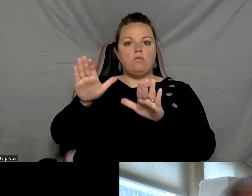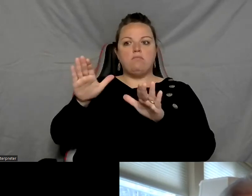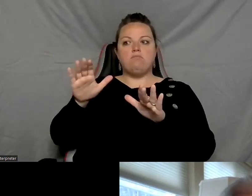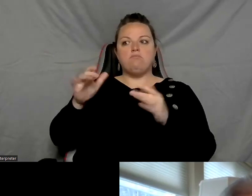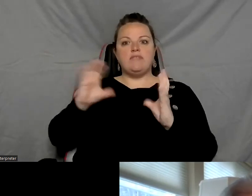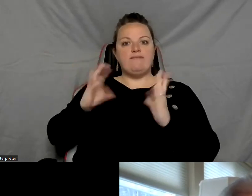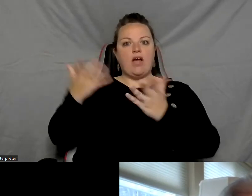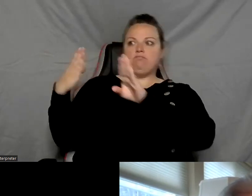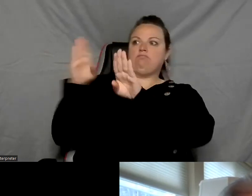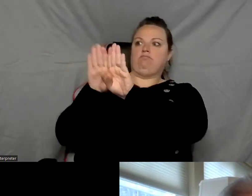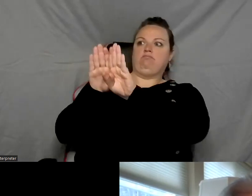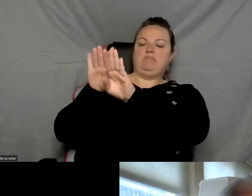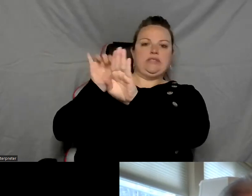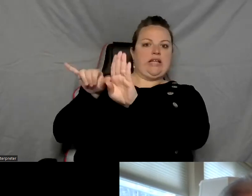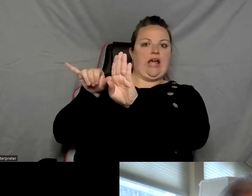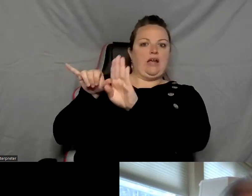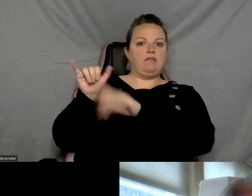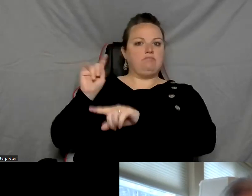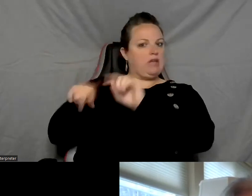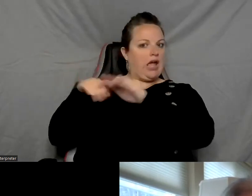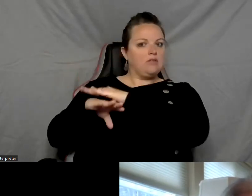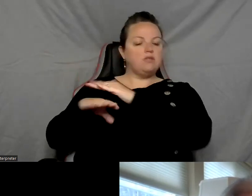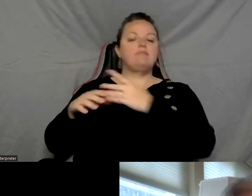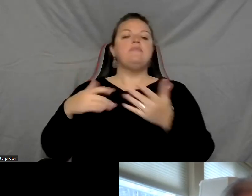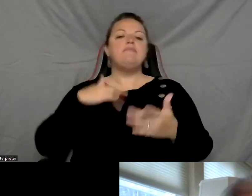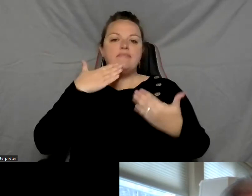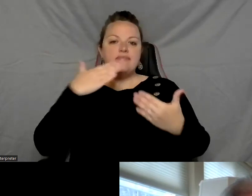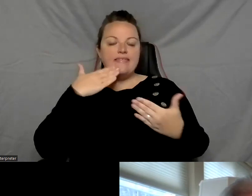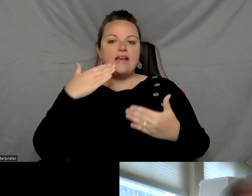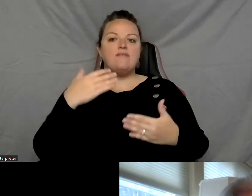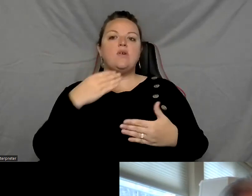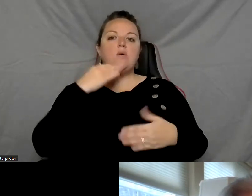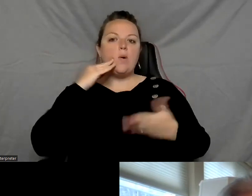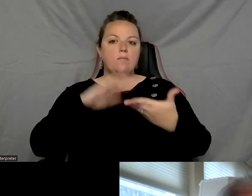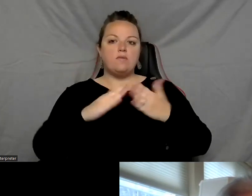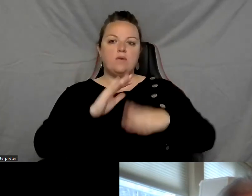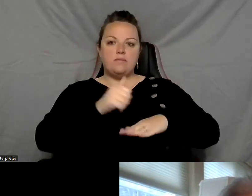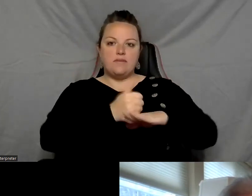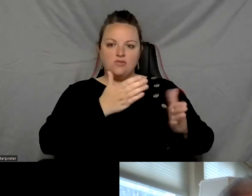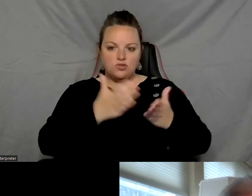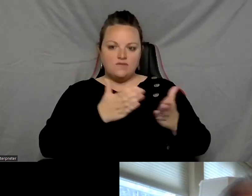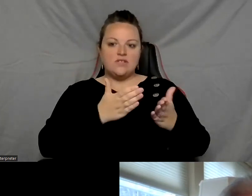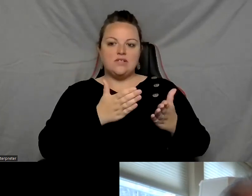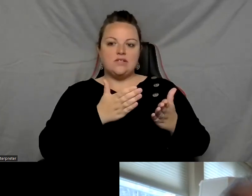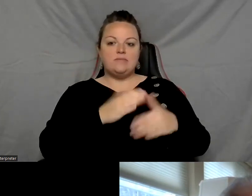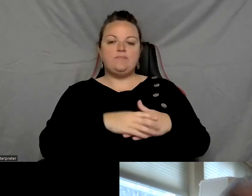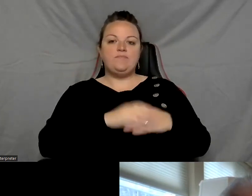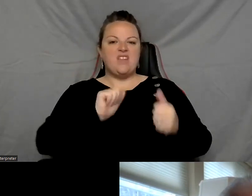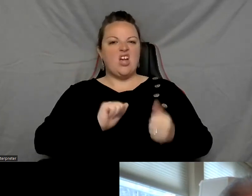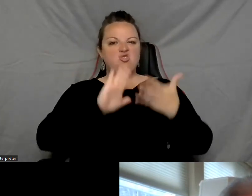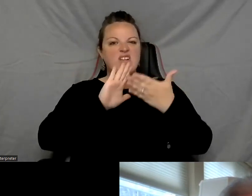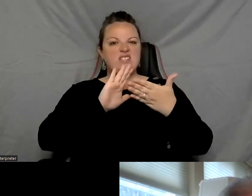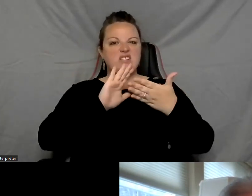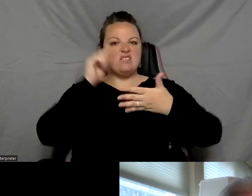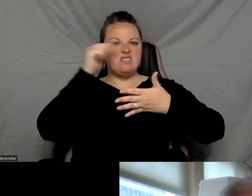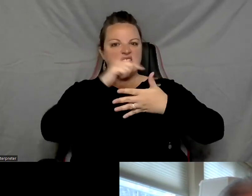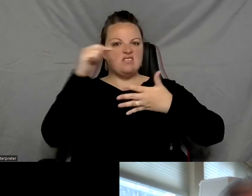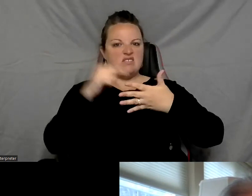that the home community based services setting rules address all of that they are going into